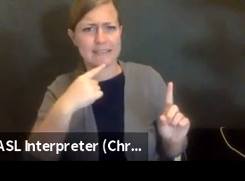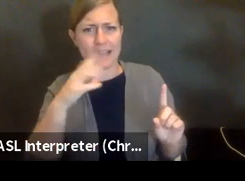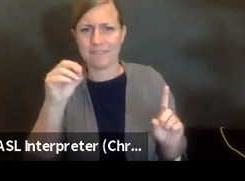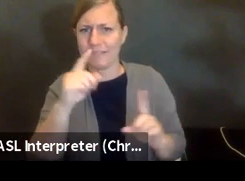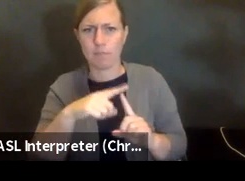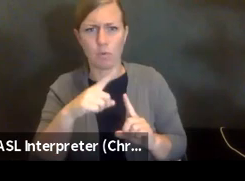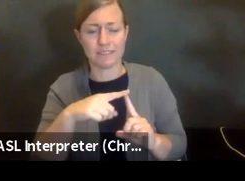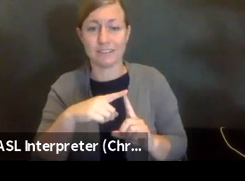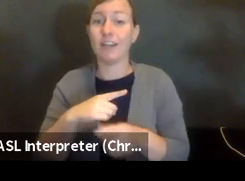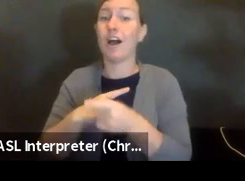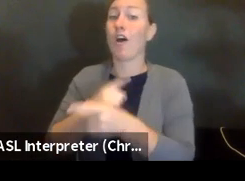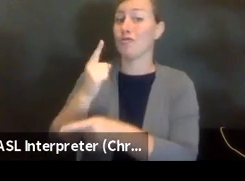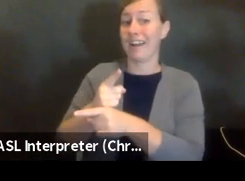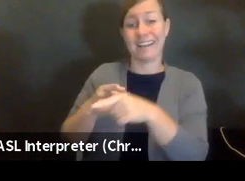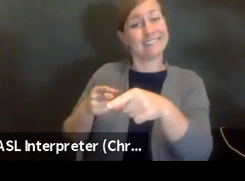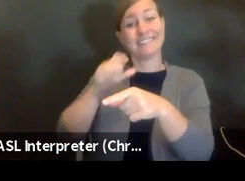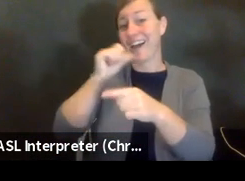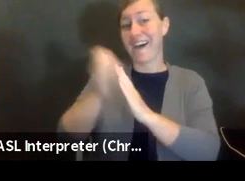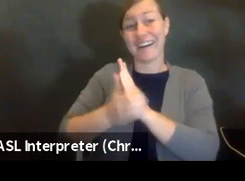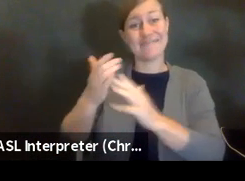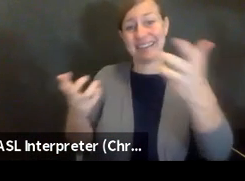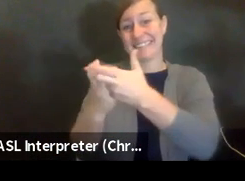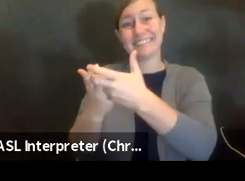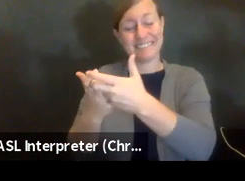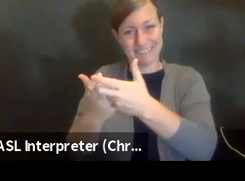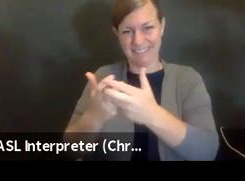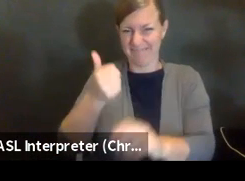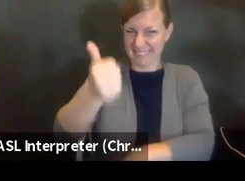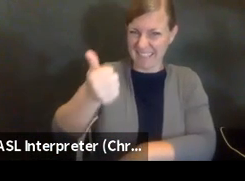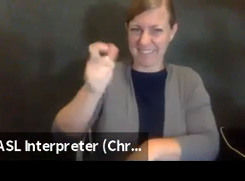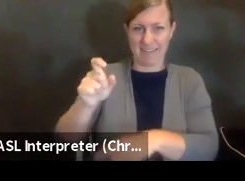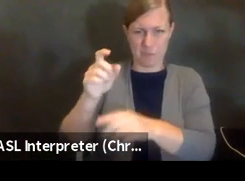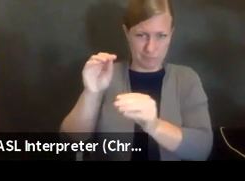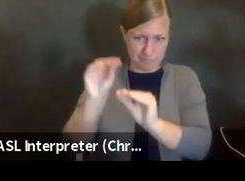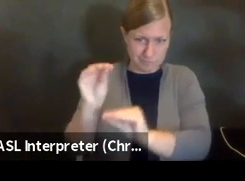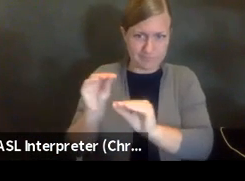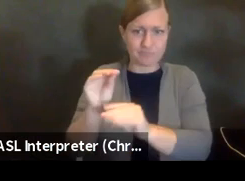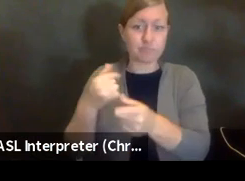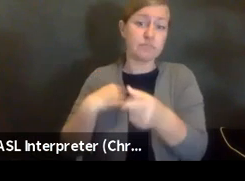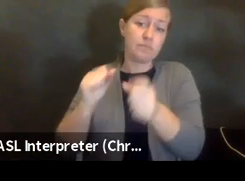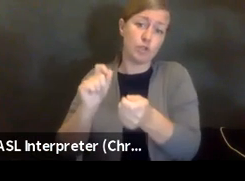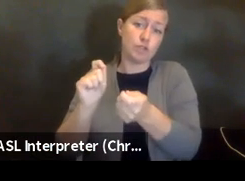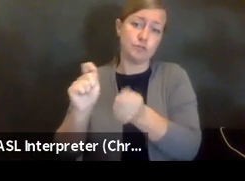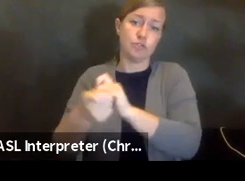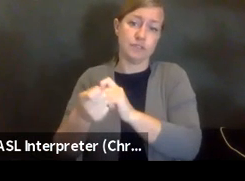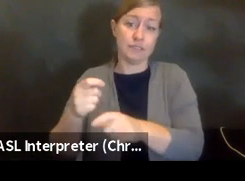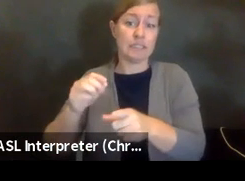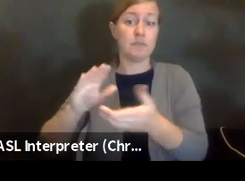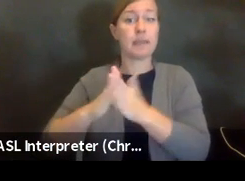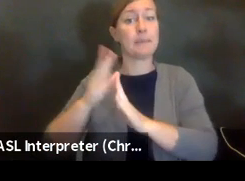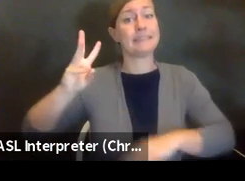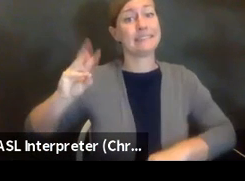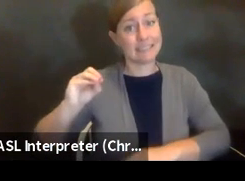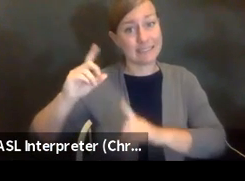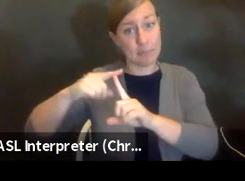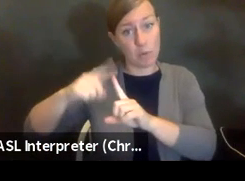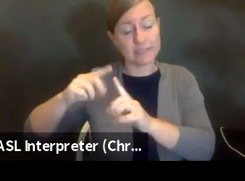Katherine Livick - ESD 112: And it does not line that up for you. So, so you have to keep that in mind. I could make it 60 points and then it would be 10 points per